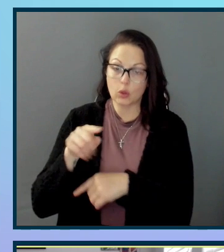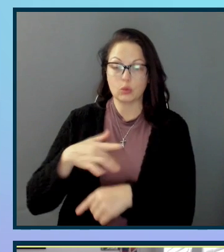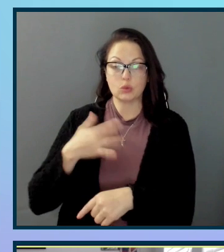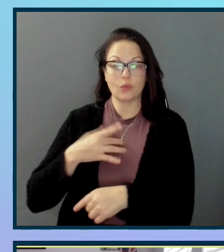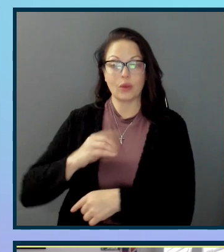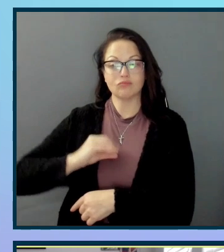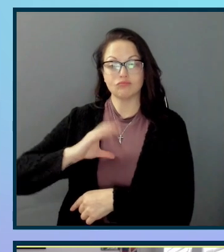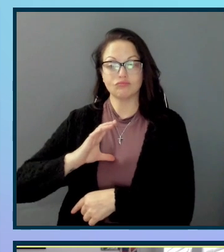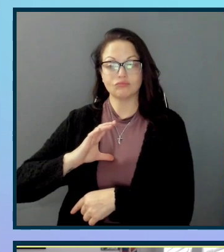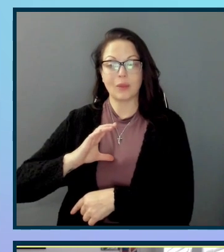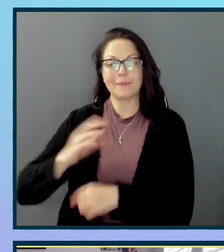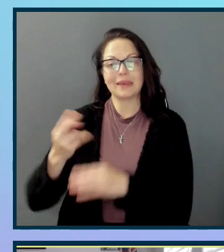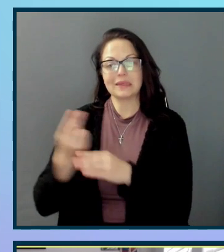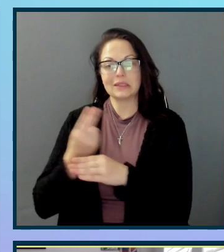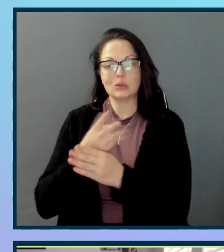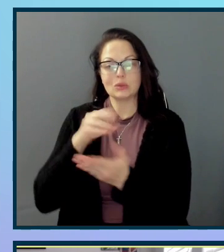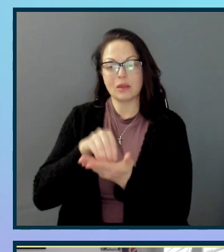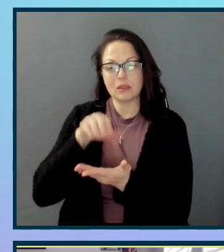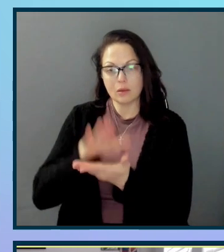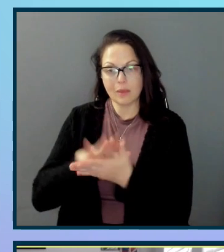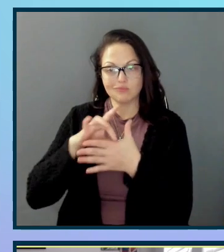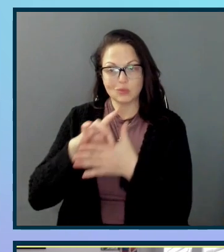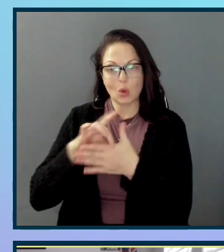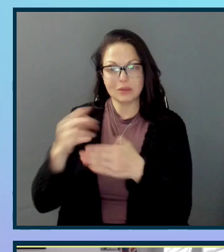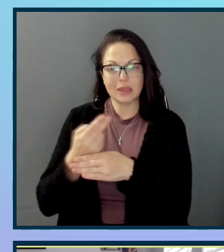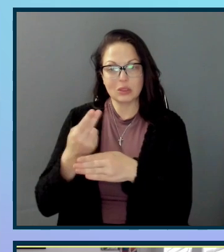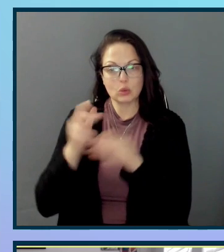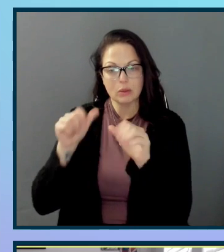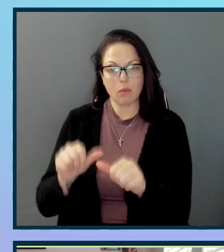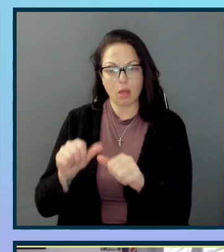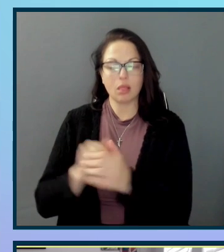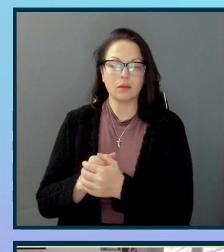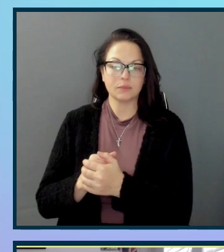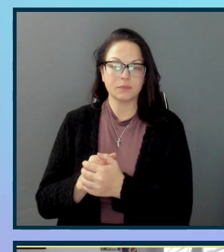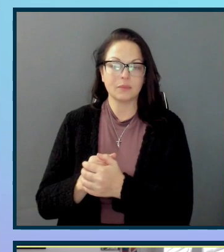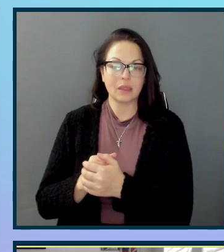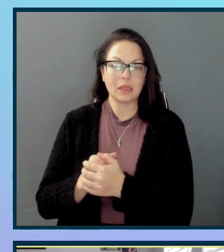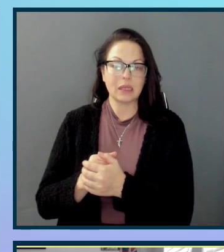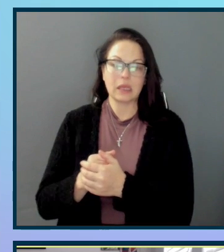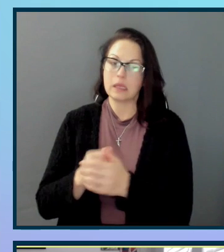making use of the document content usable. It is a dense and massive document.